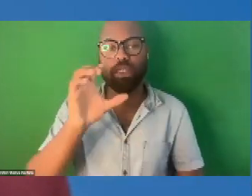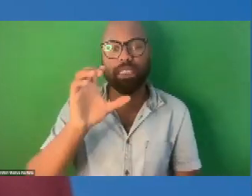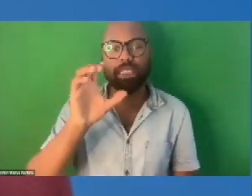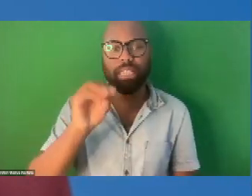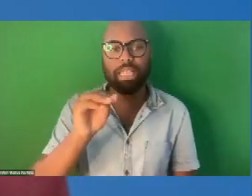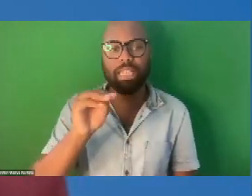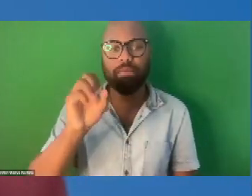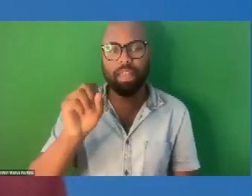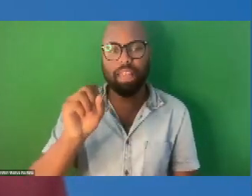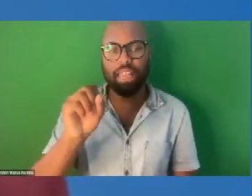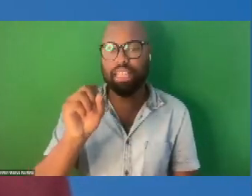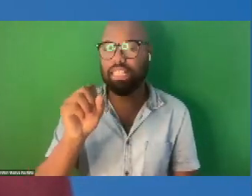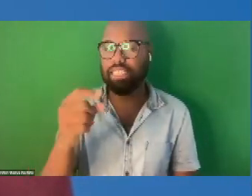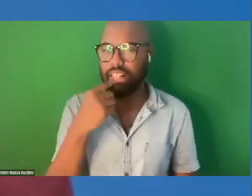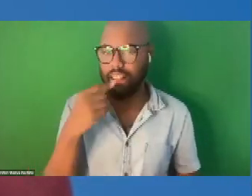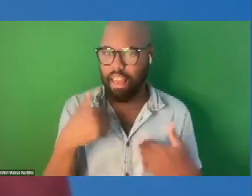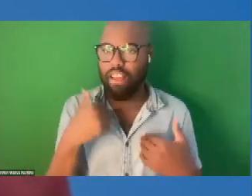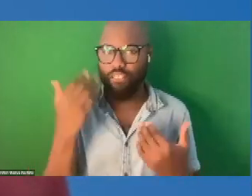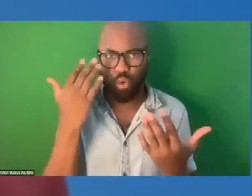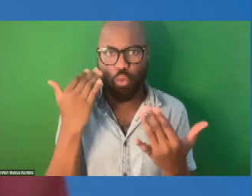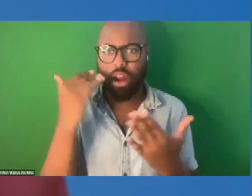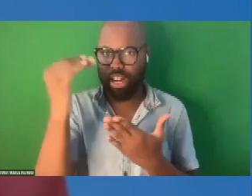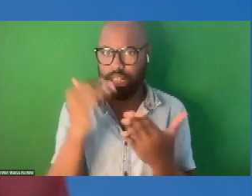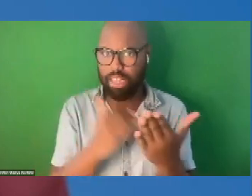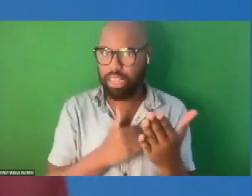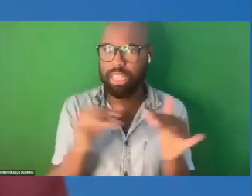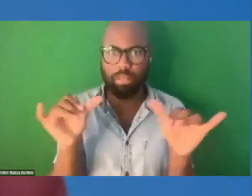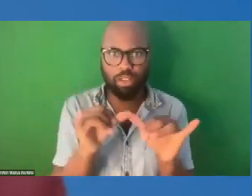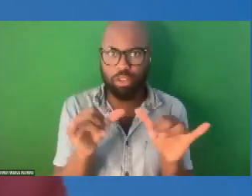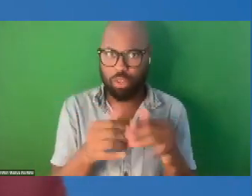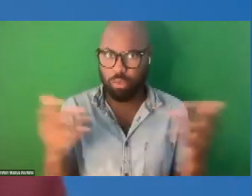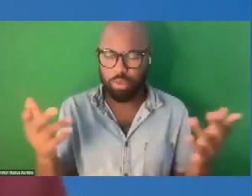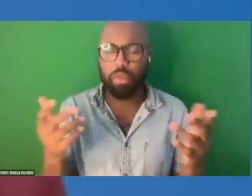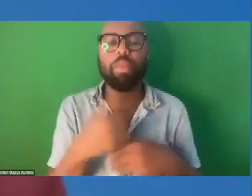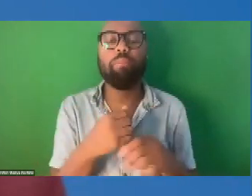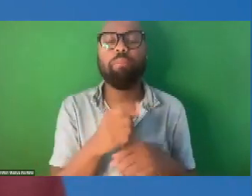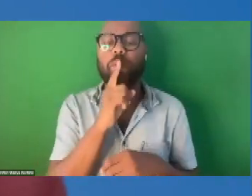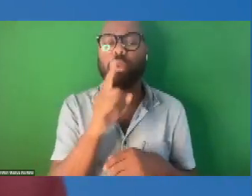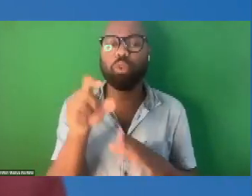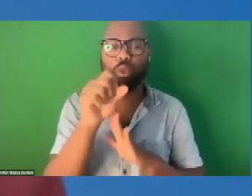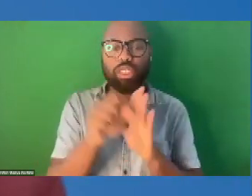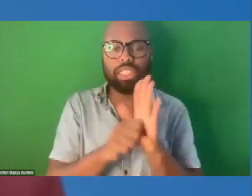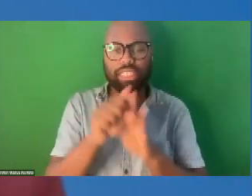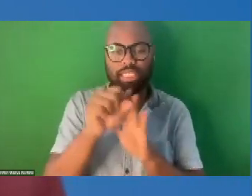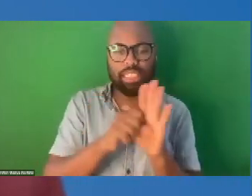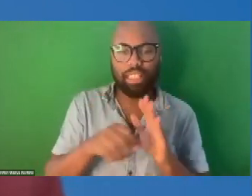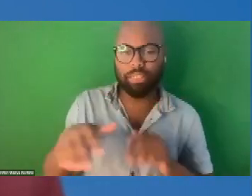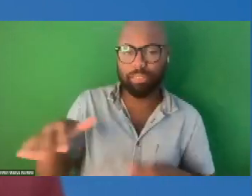these waiting list measurements is to make sure that states are actually enrolling people in